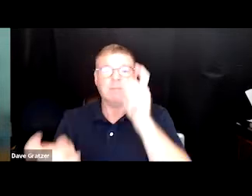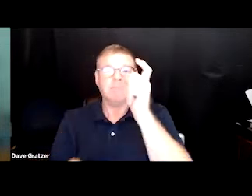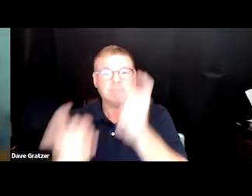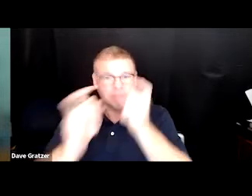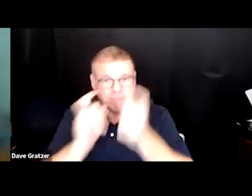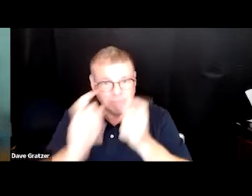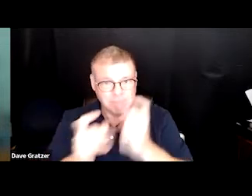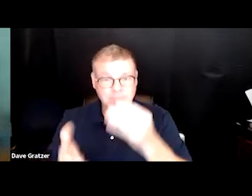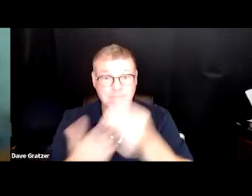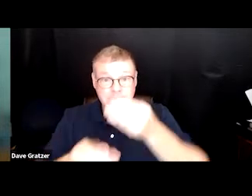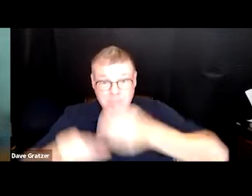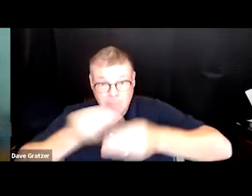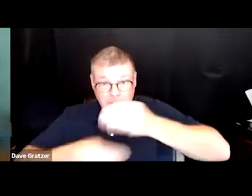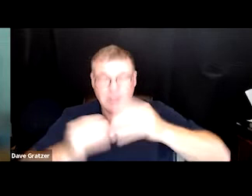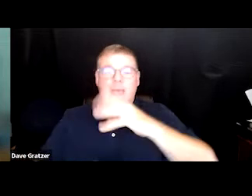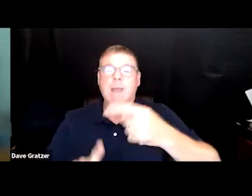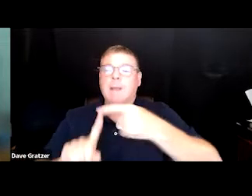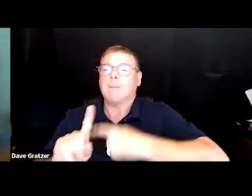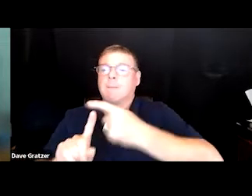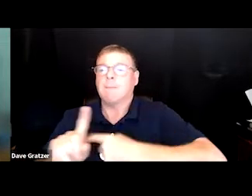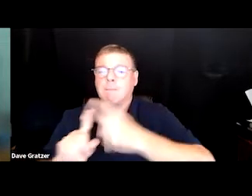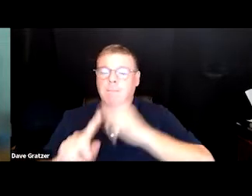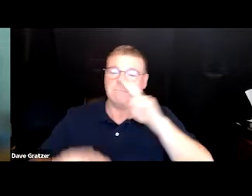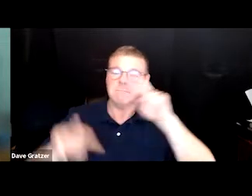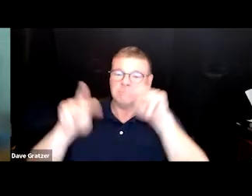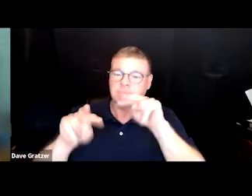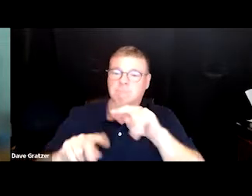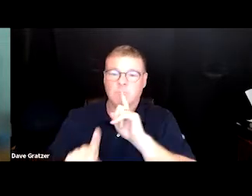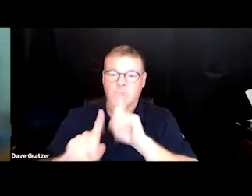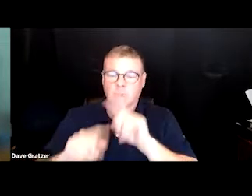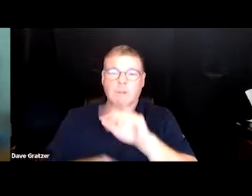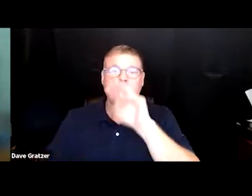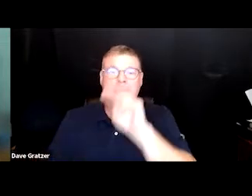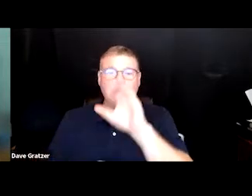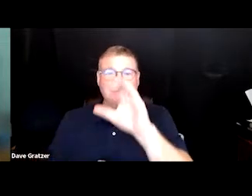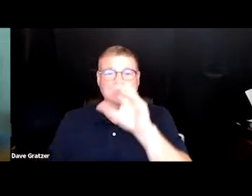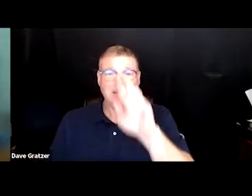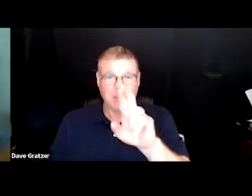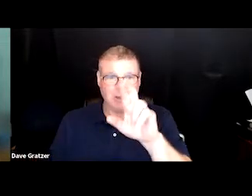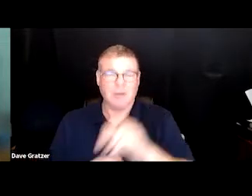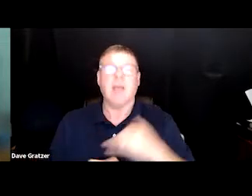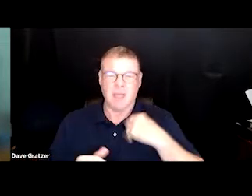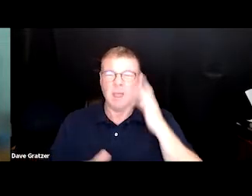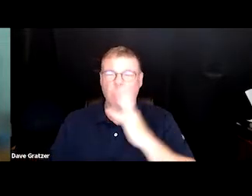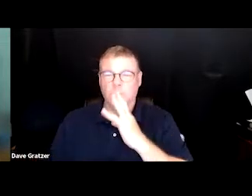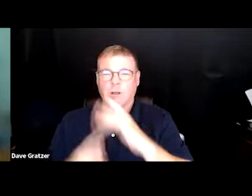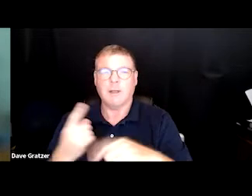and submitting the monthly contract monitoring reports or MCMRs, which I'll talk about a little bit later.